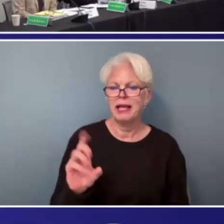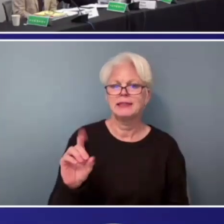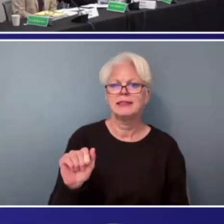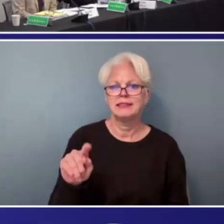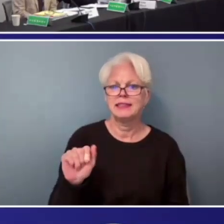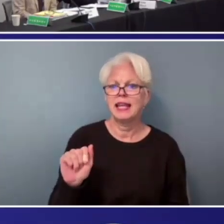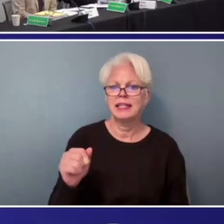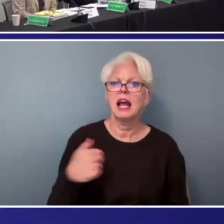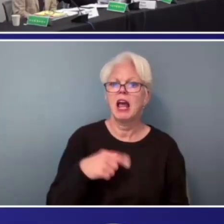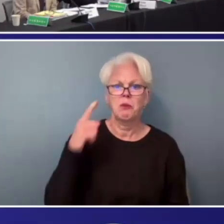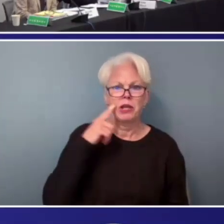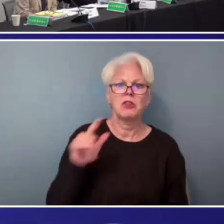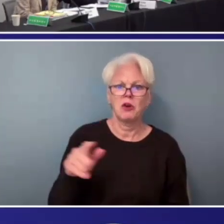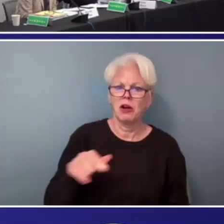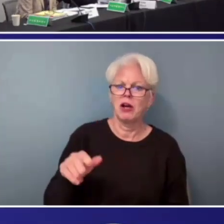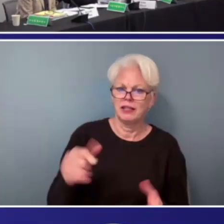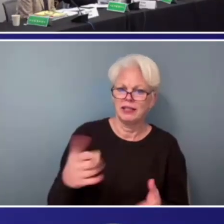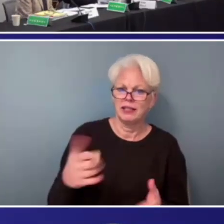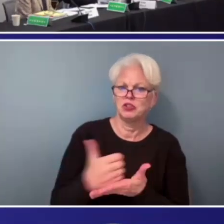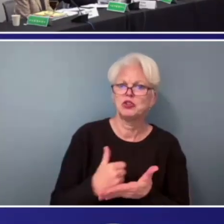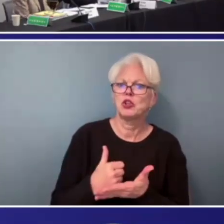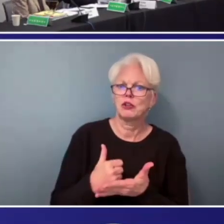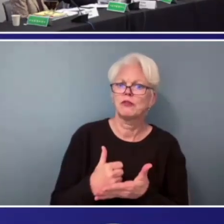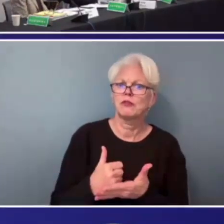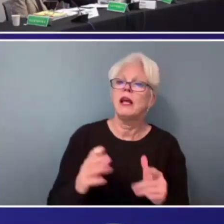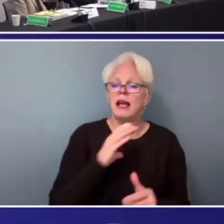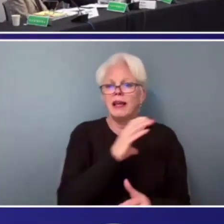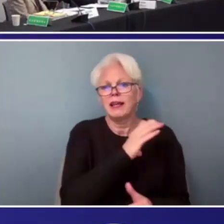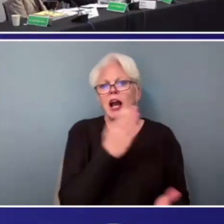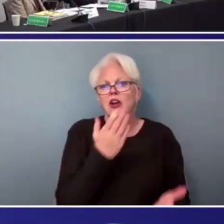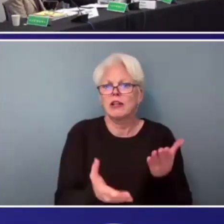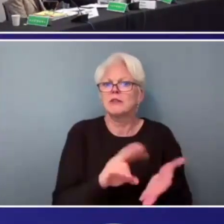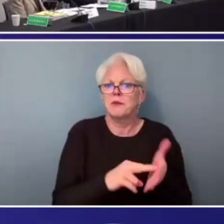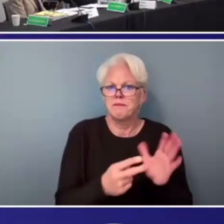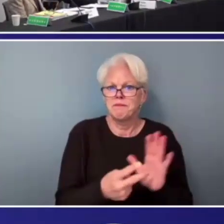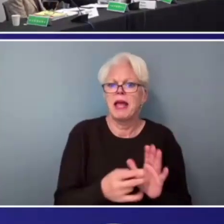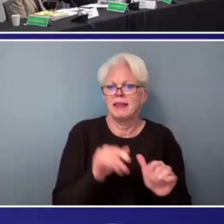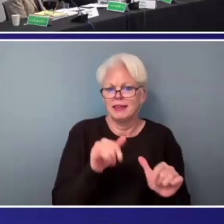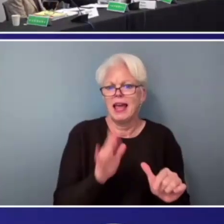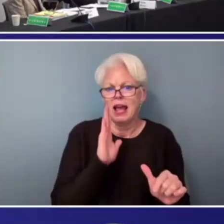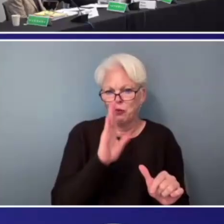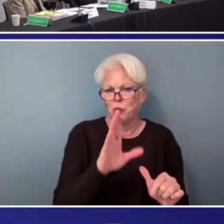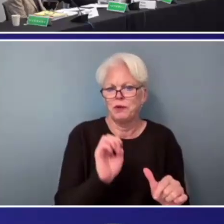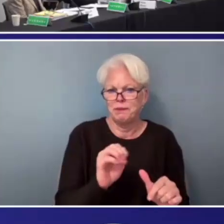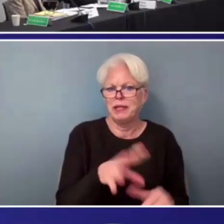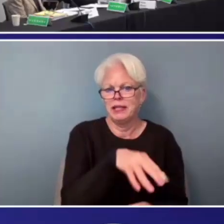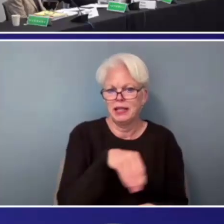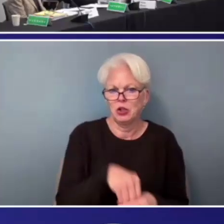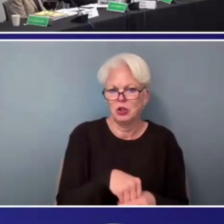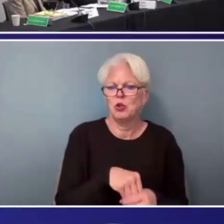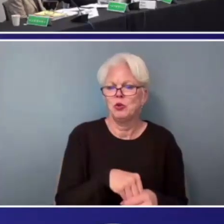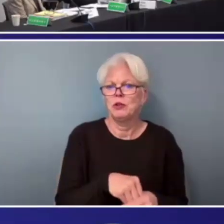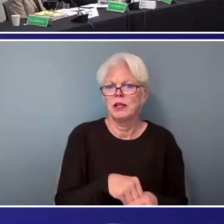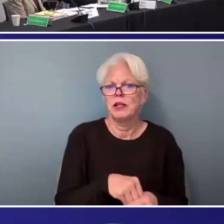thought warranted. Probably Congress meant this one also, based on the way it's classified in IPEDS.